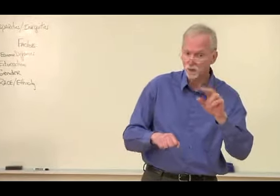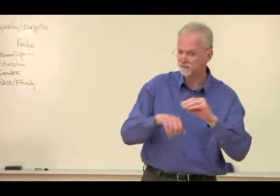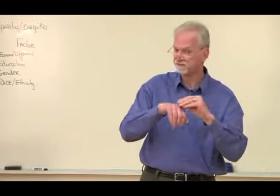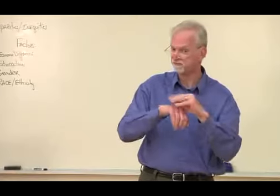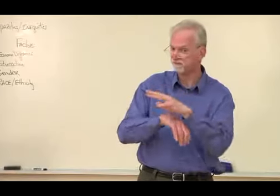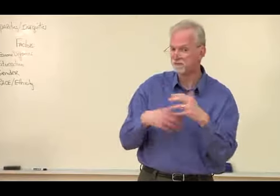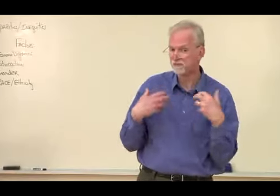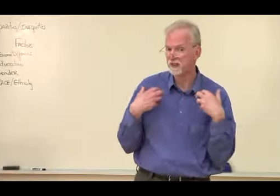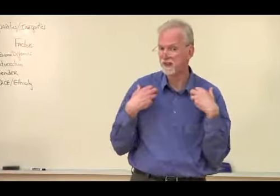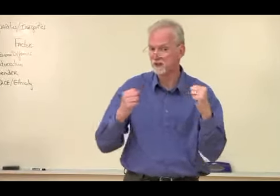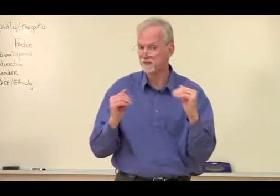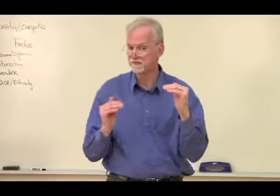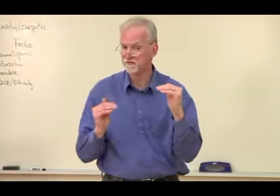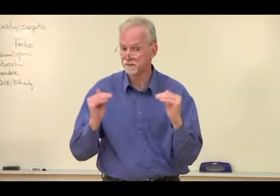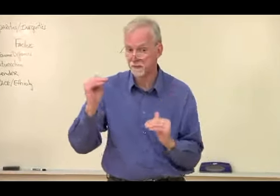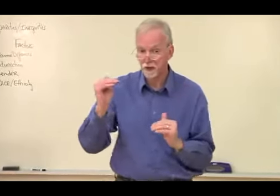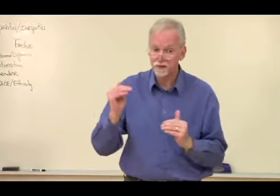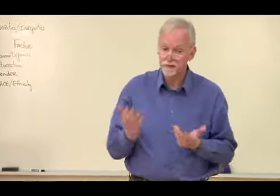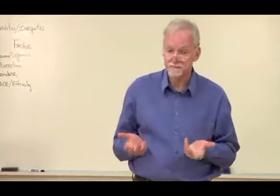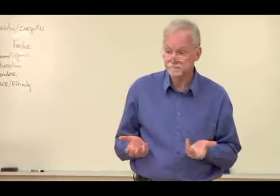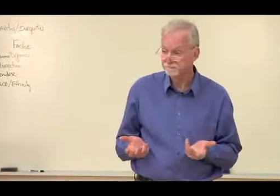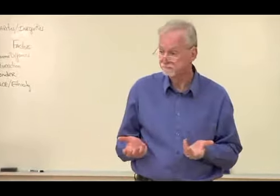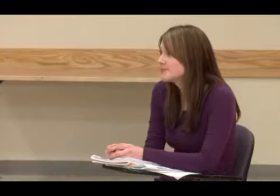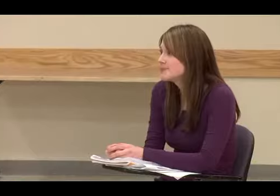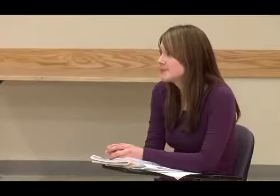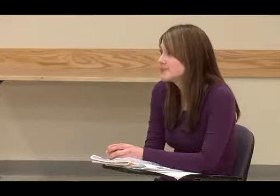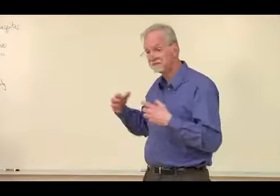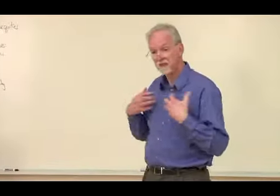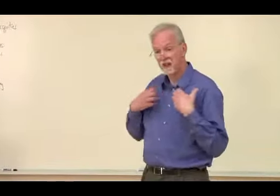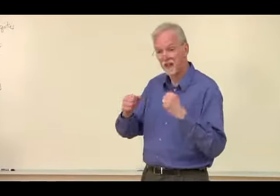also could be a factor causing health disparities.